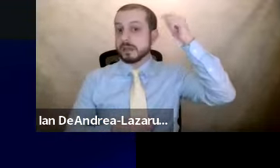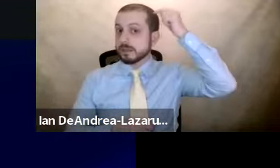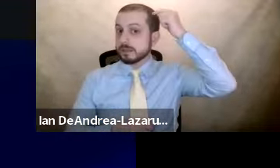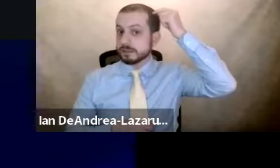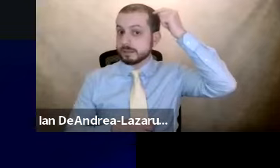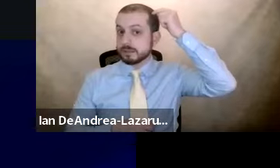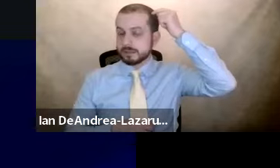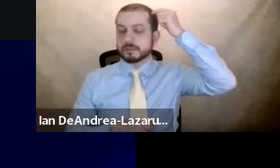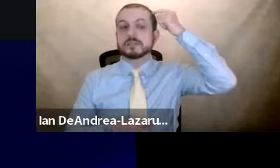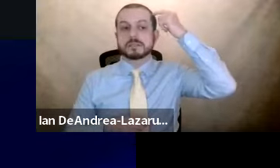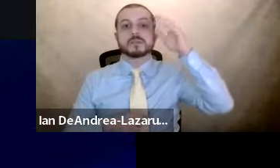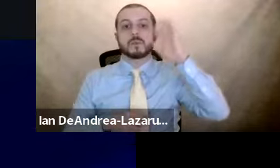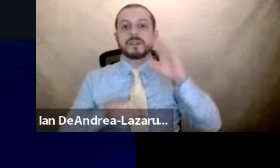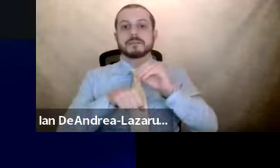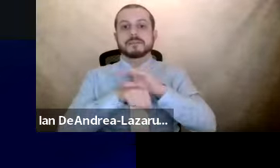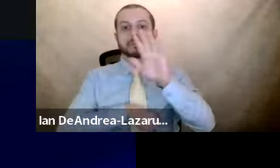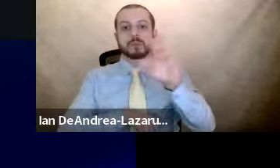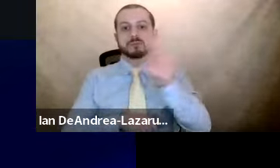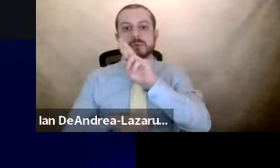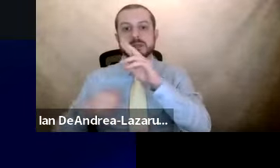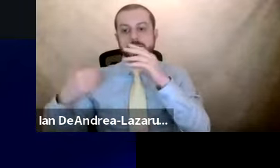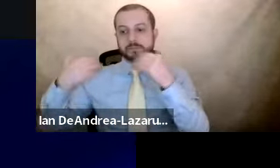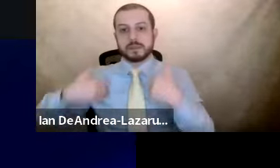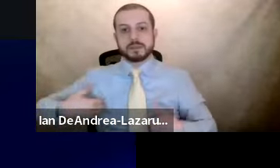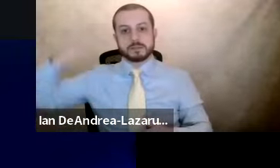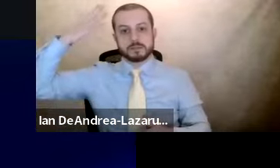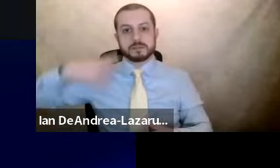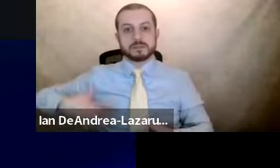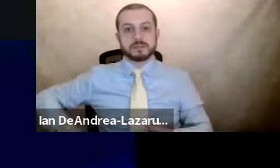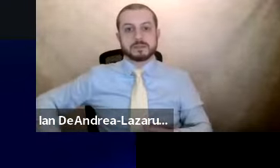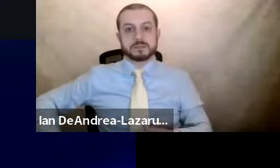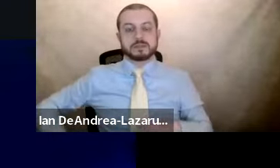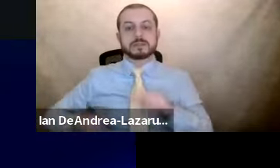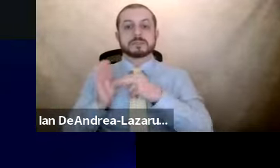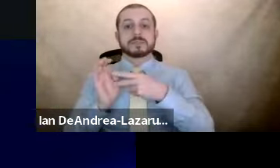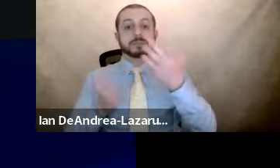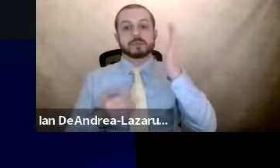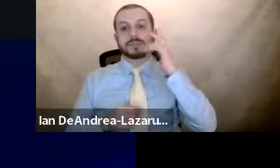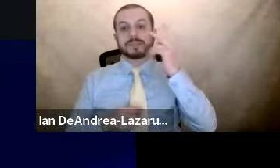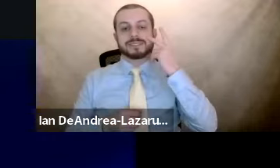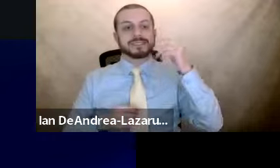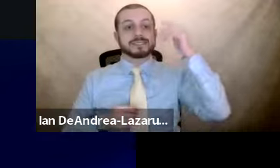If the carotid is flowing well but somewhere downstream in one of the little vessels that little spot is occluded or closed off and blood can't get through, the tissue in that specific area will become affected.